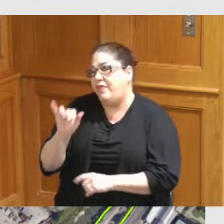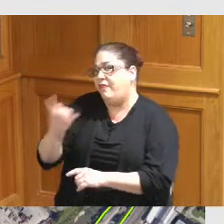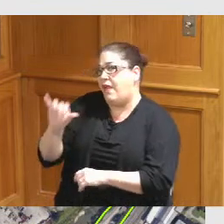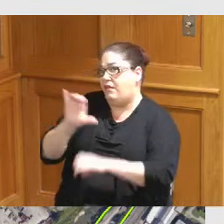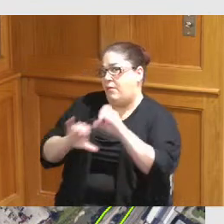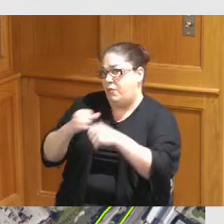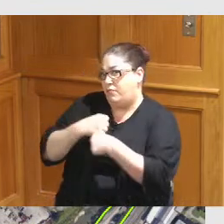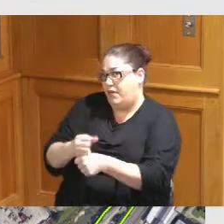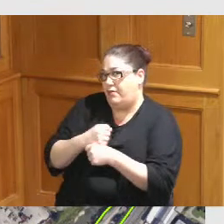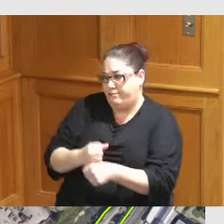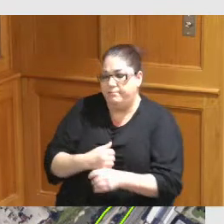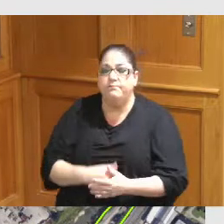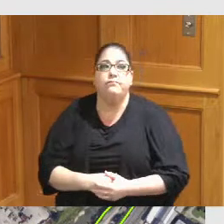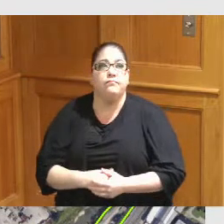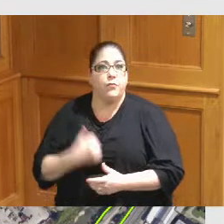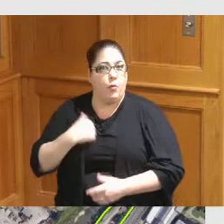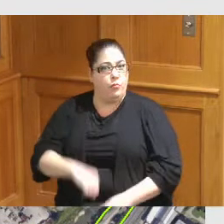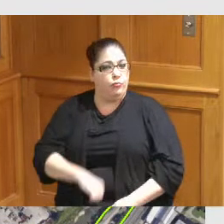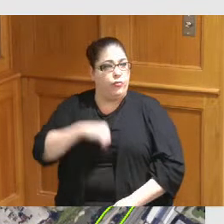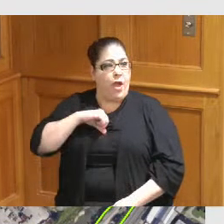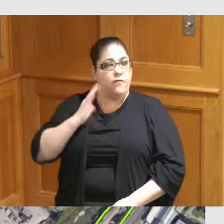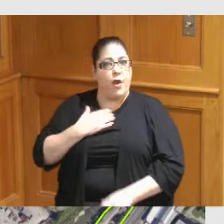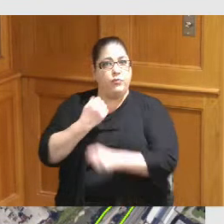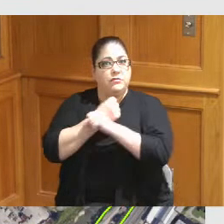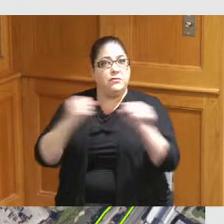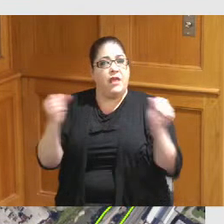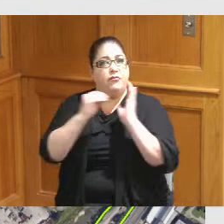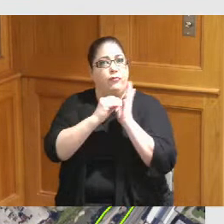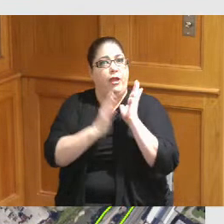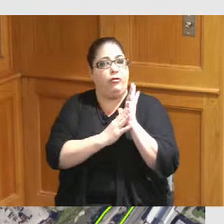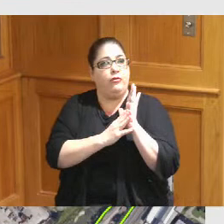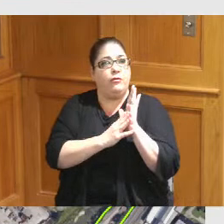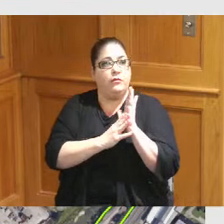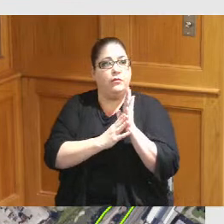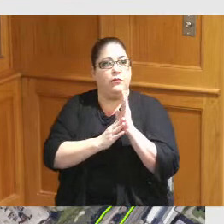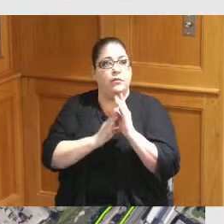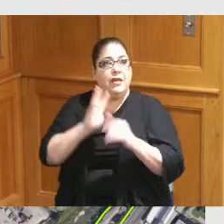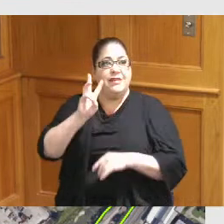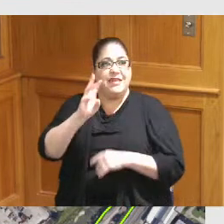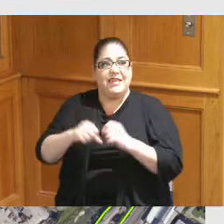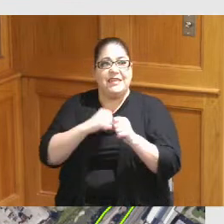we are also very proud of our safety record having having gone more than six years without an OSHA